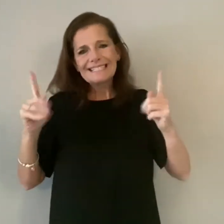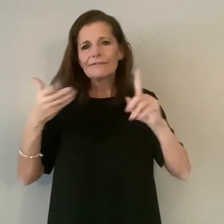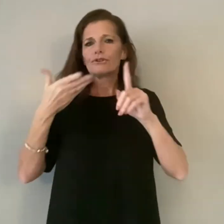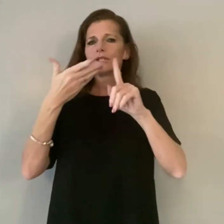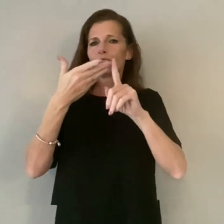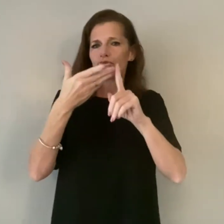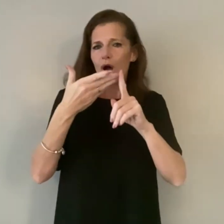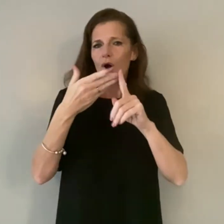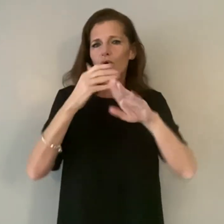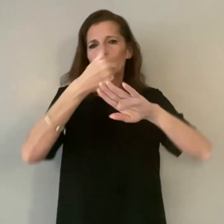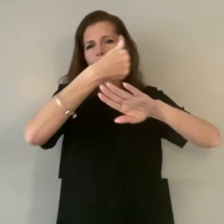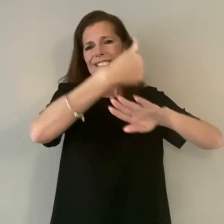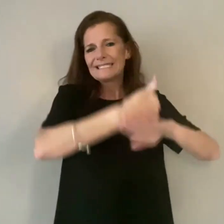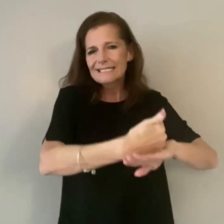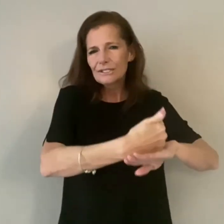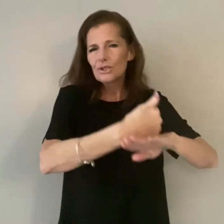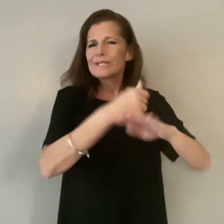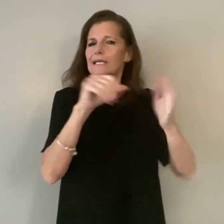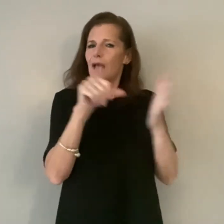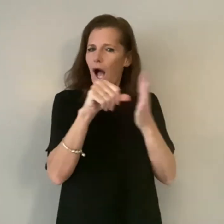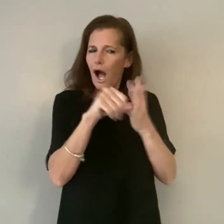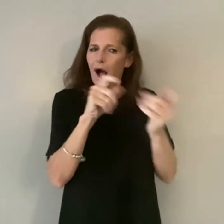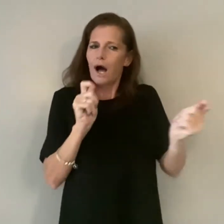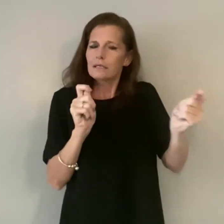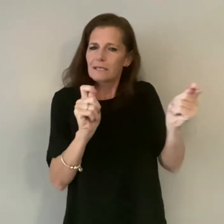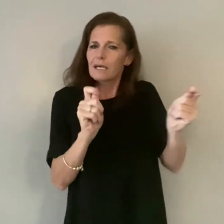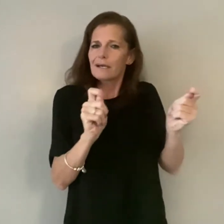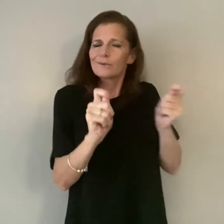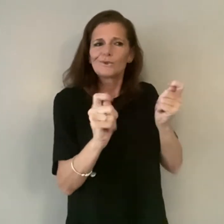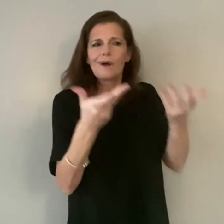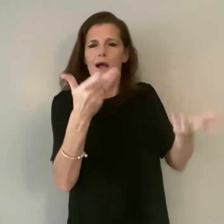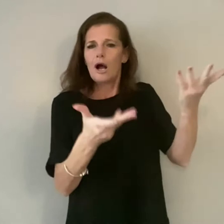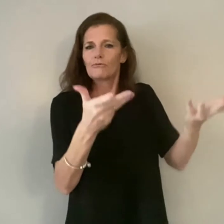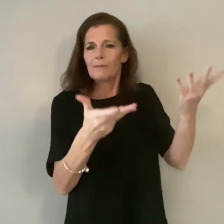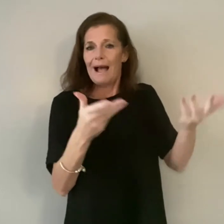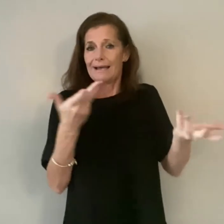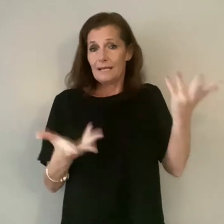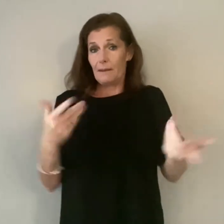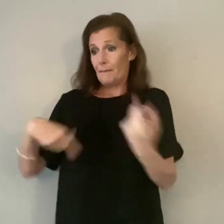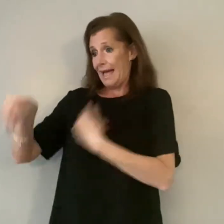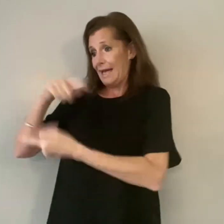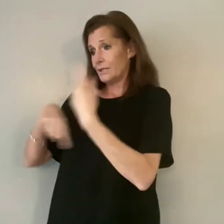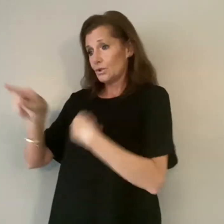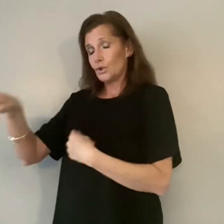approach to it's working. I think that's harder to dismantle through compromise then Blaze in its infancy.